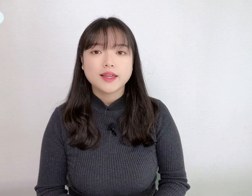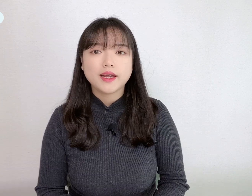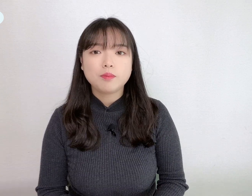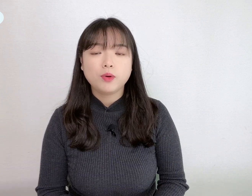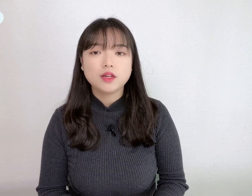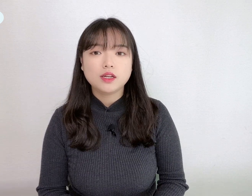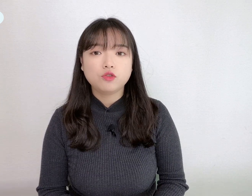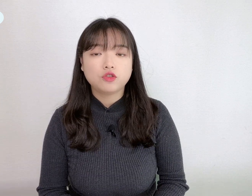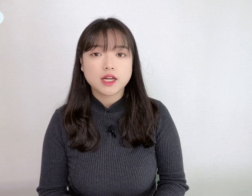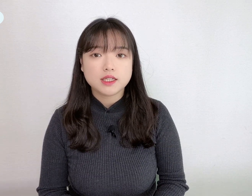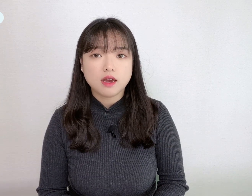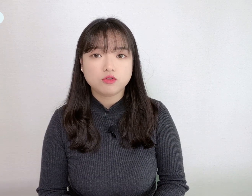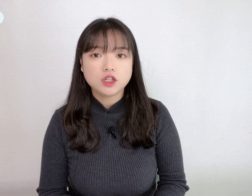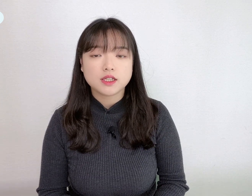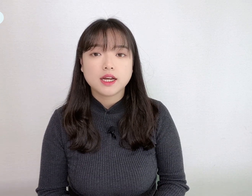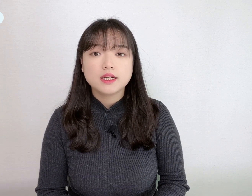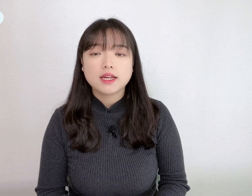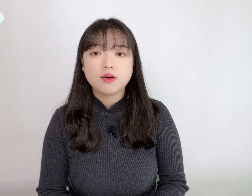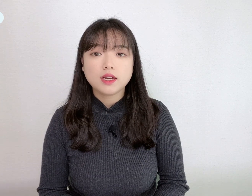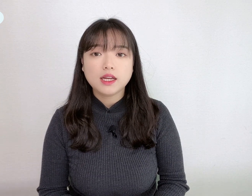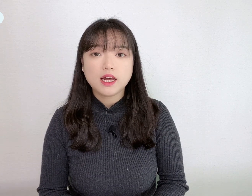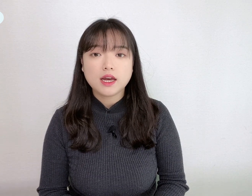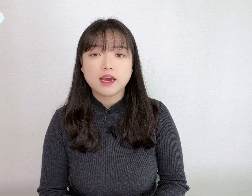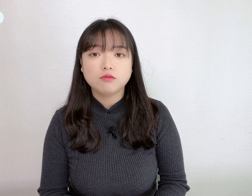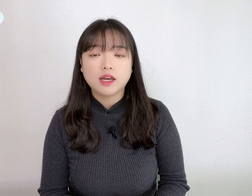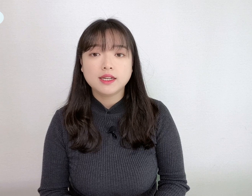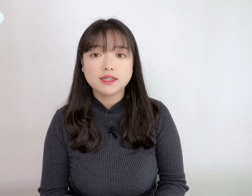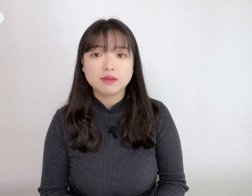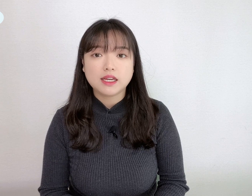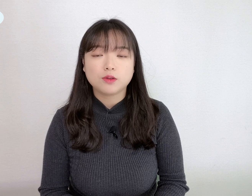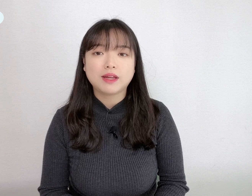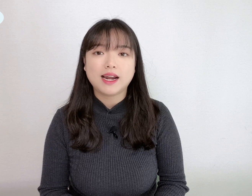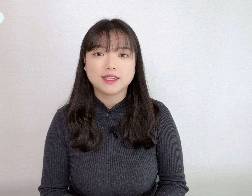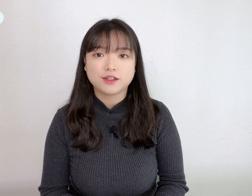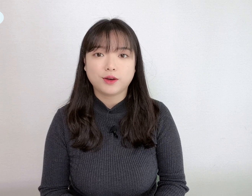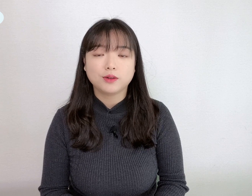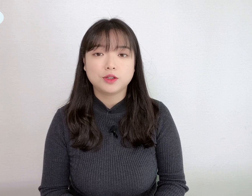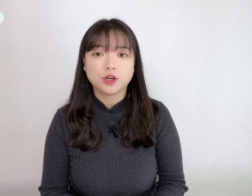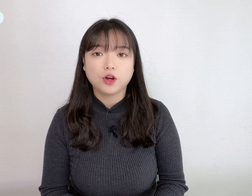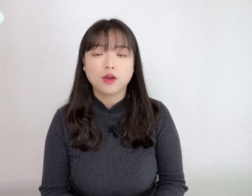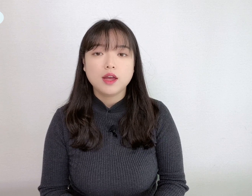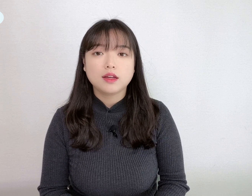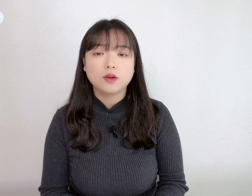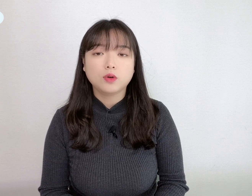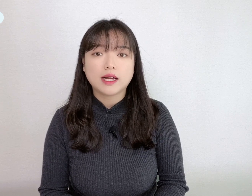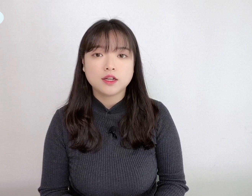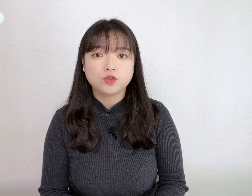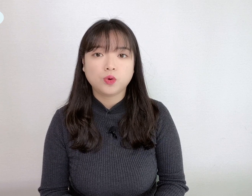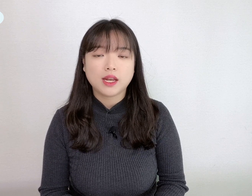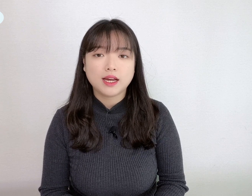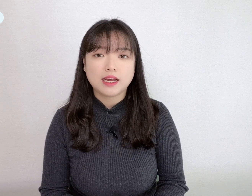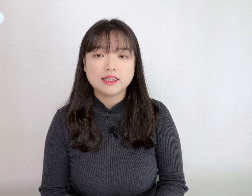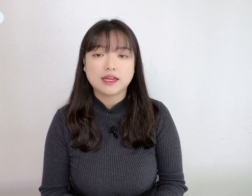The two example sentences I showed you had different situations and flow of examples. right? And the most important thing